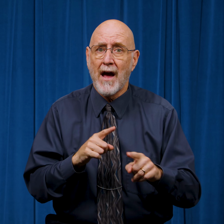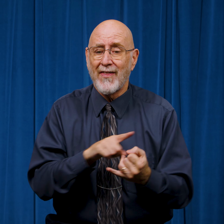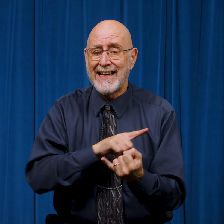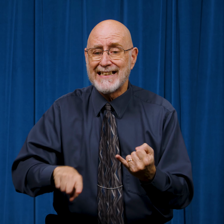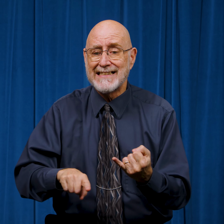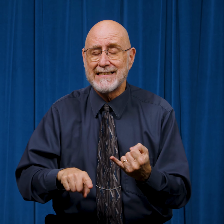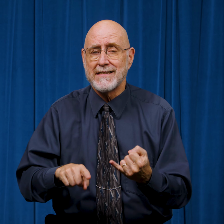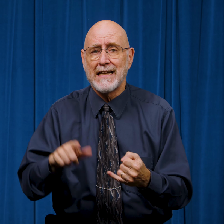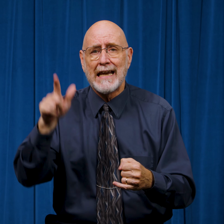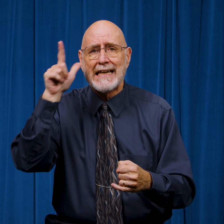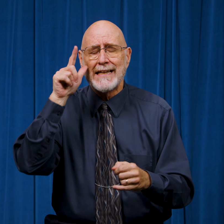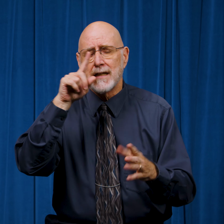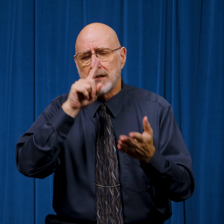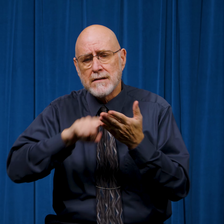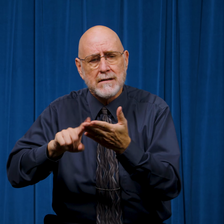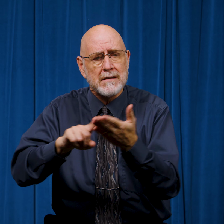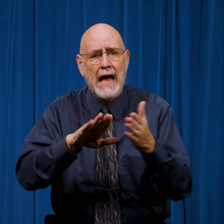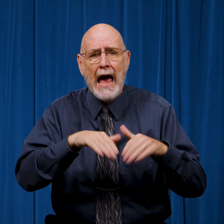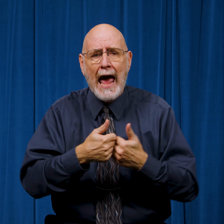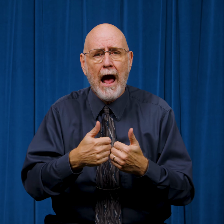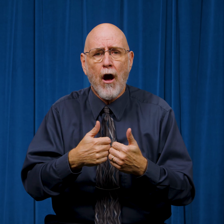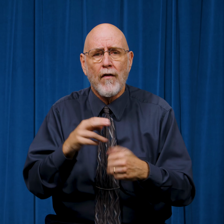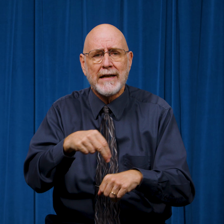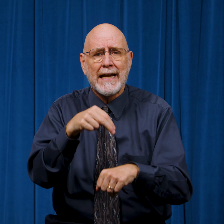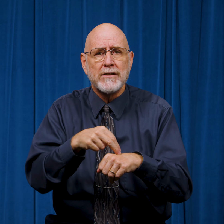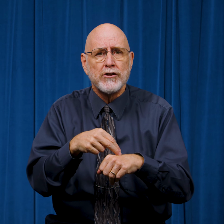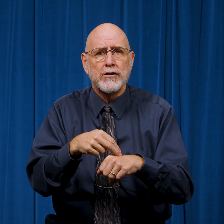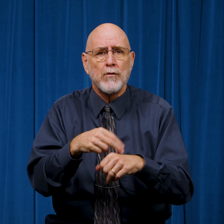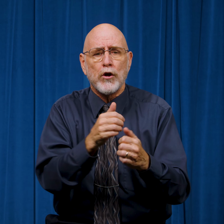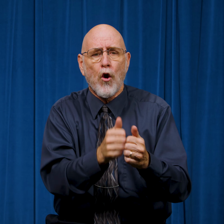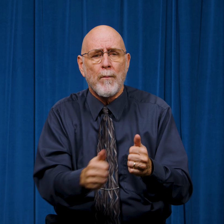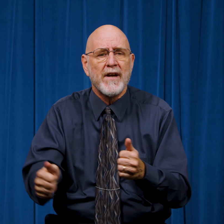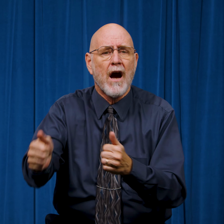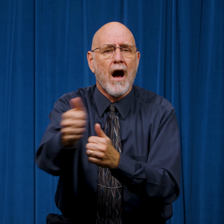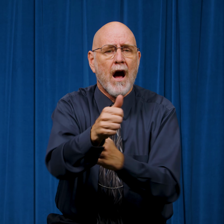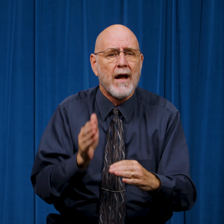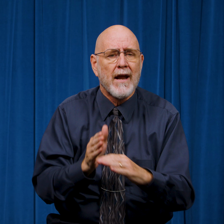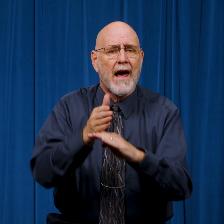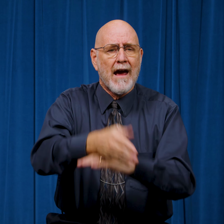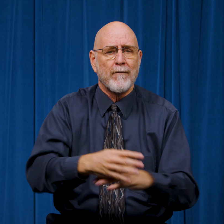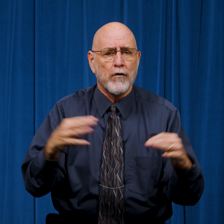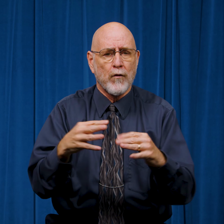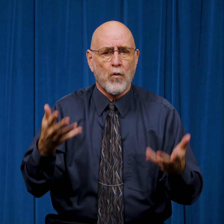Lincoln looked to how the nation would move beyond the war's conclusion: